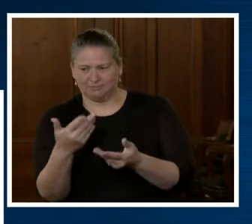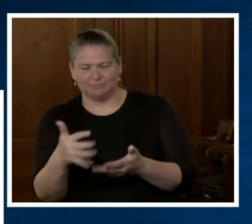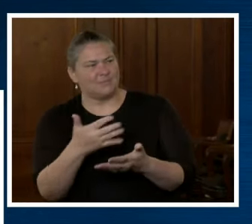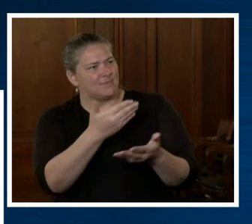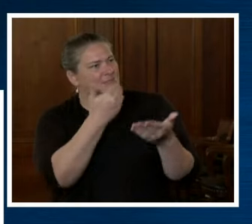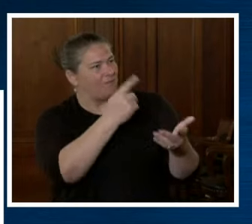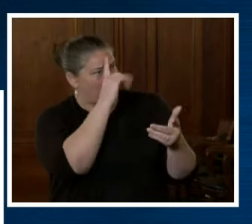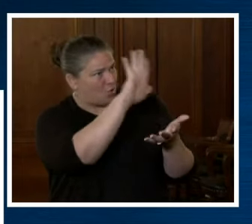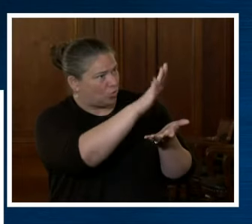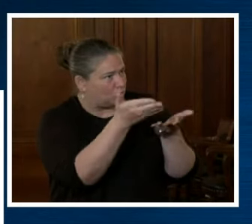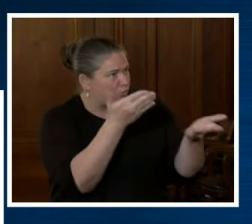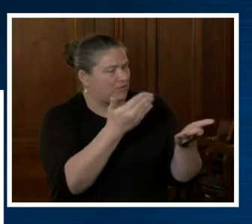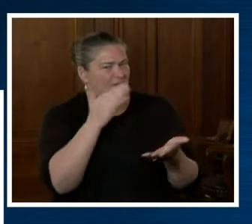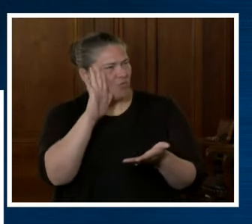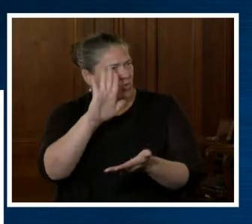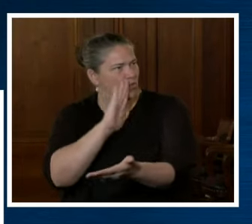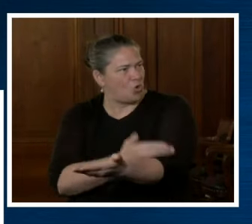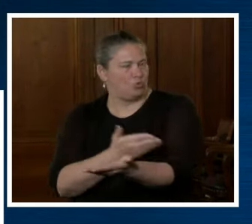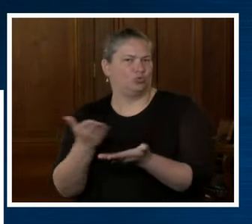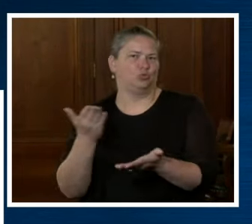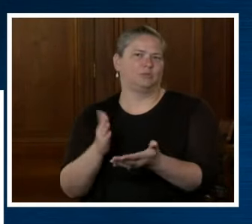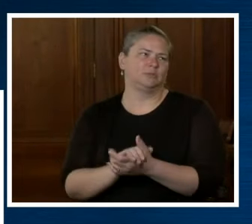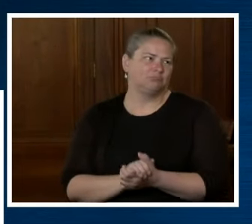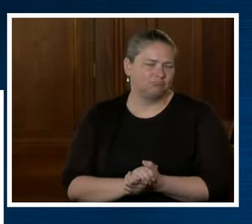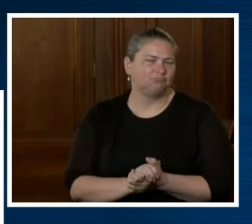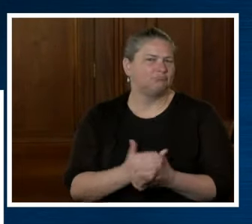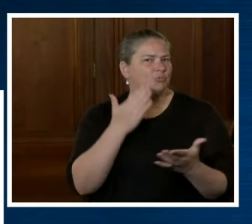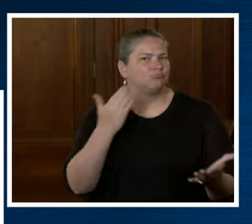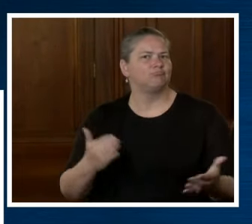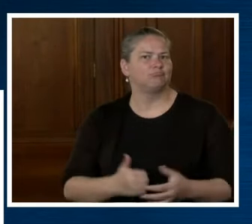LOGAN AND OLDHAM.